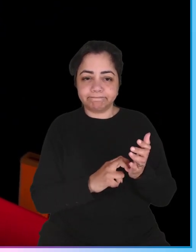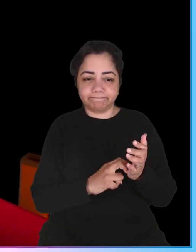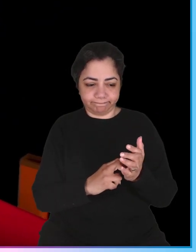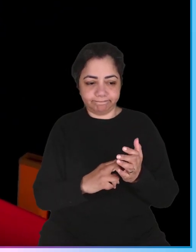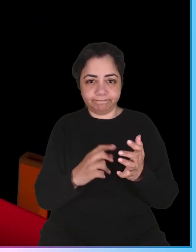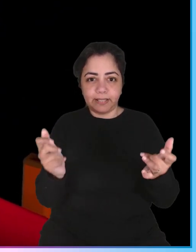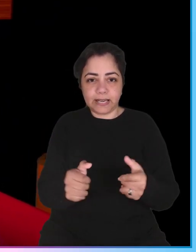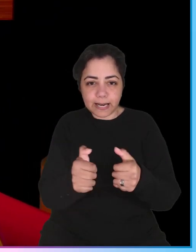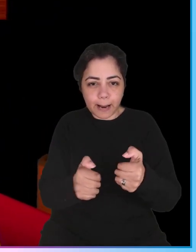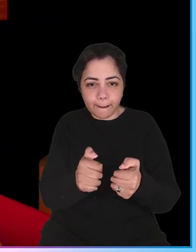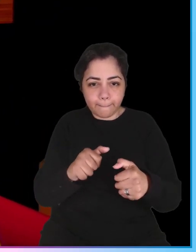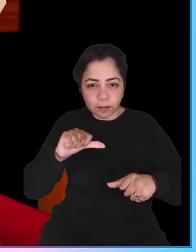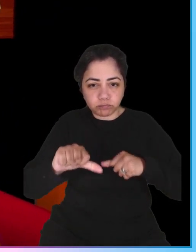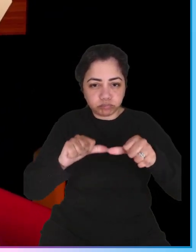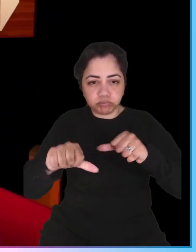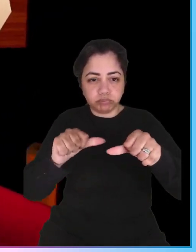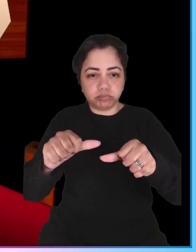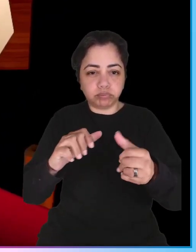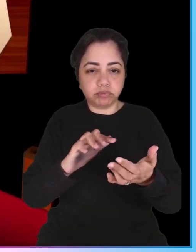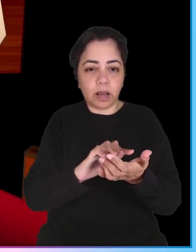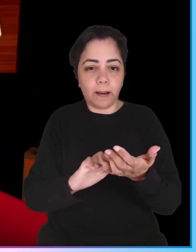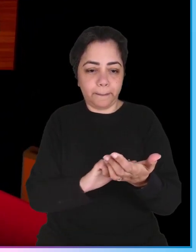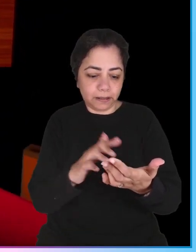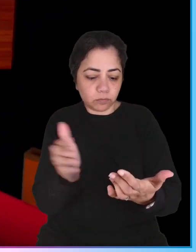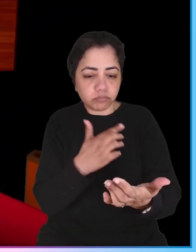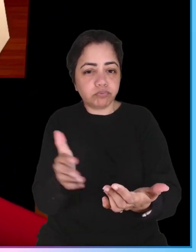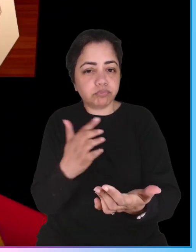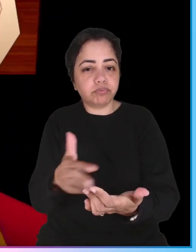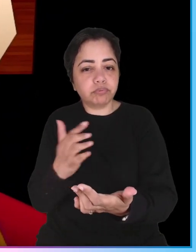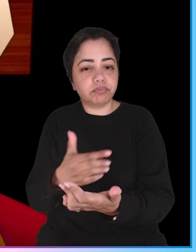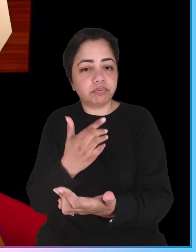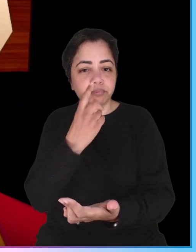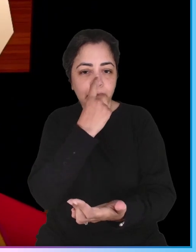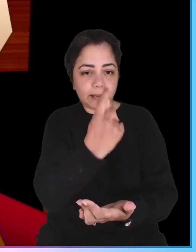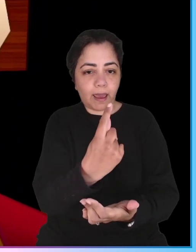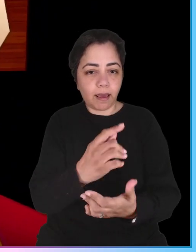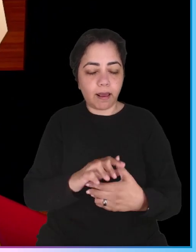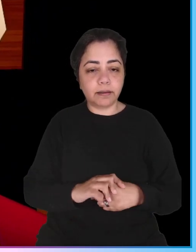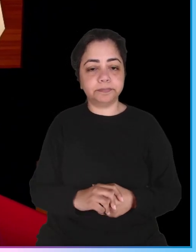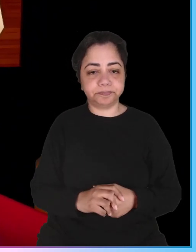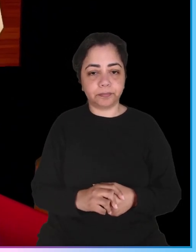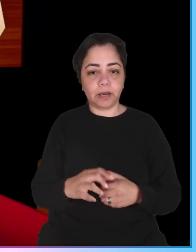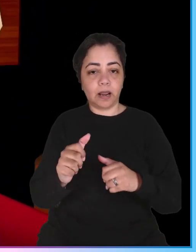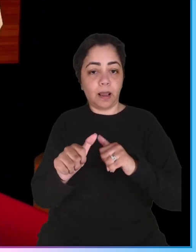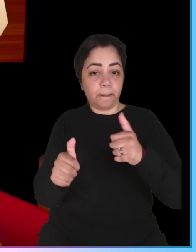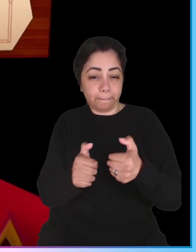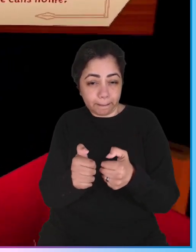UI elements that you can grab and move around to enhance readability and no information is conveyed through colour alone.